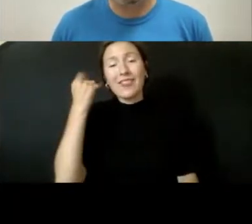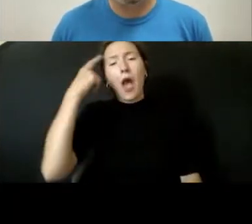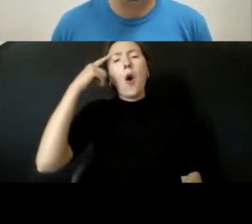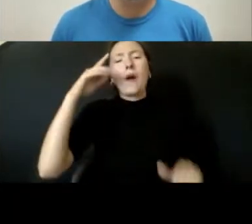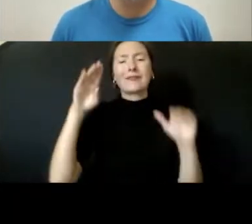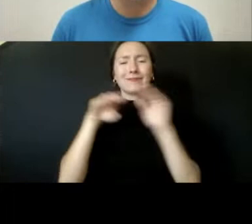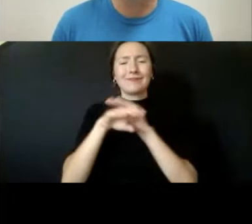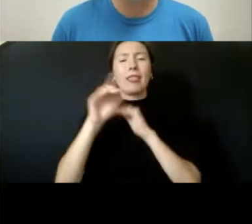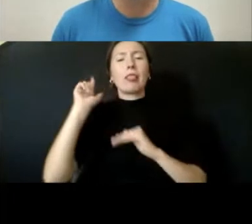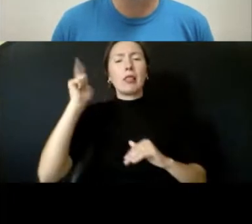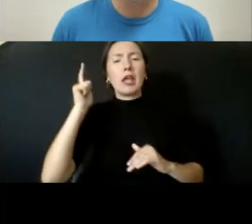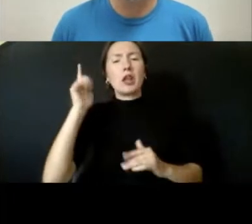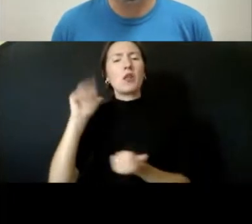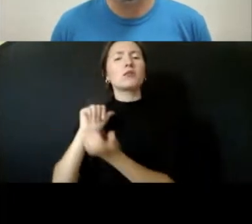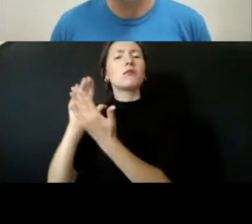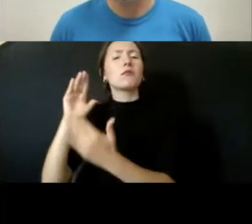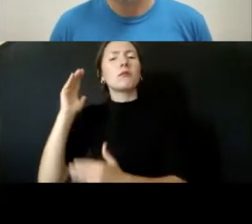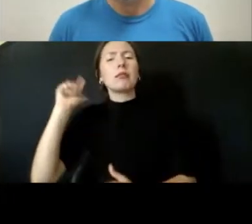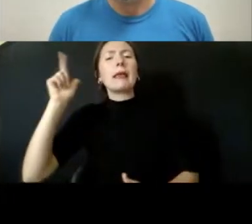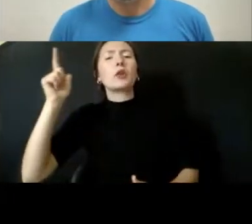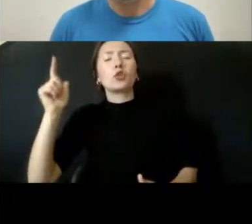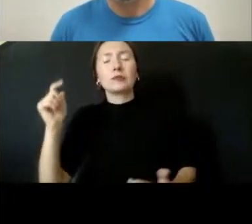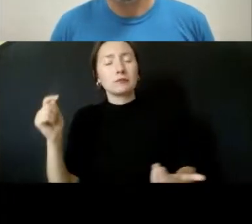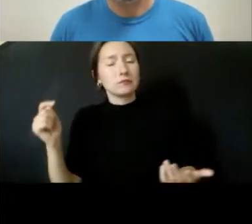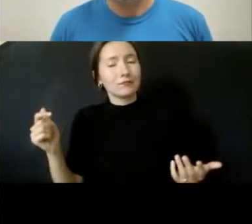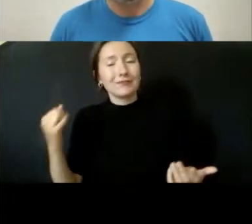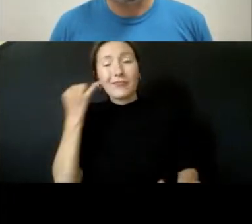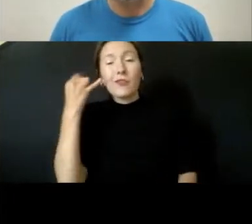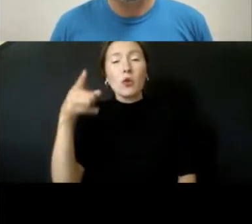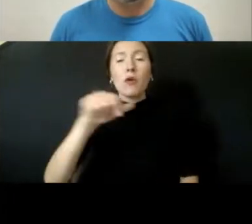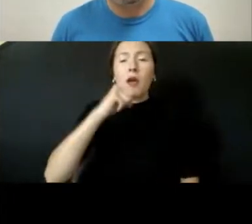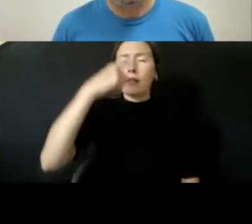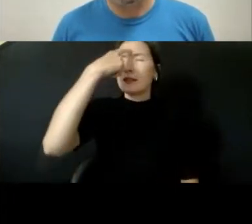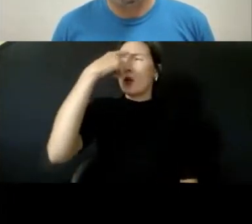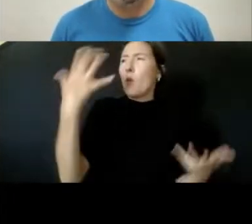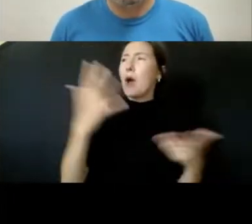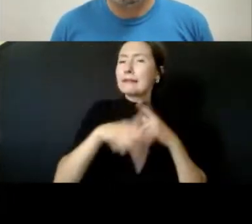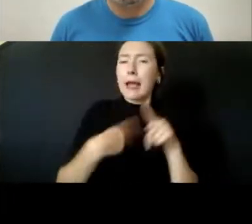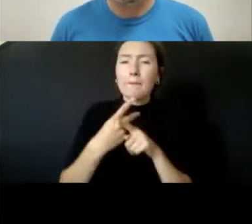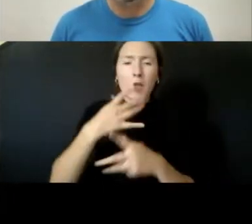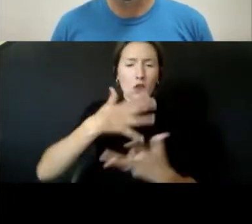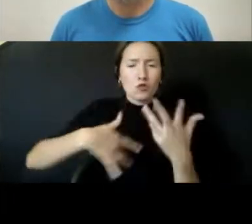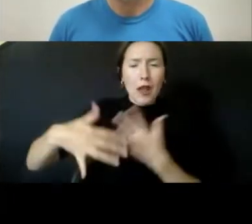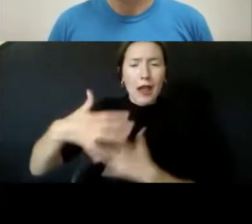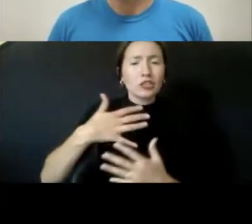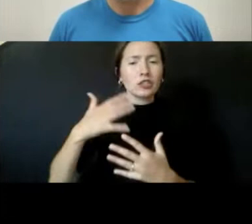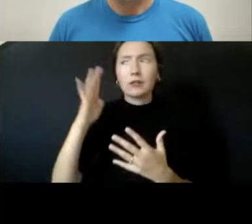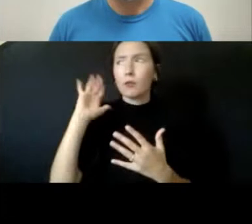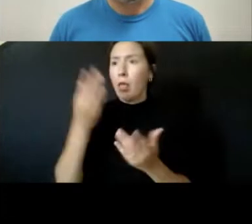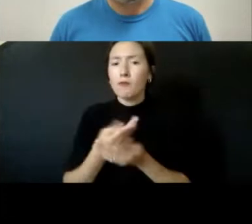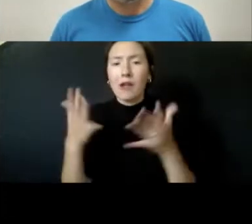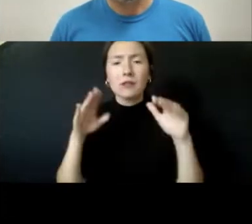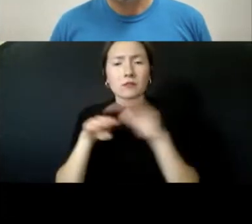looking at uh what kinds of interactions can be accessible what kinds of content then that's a